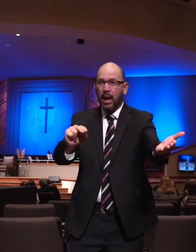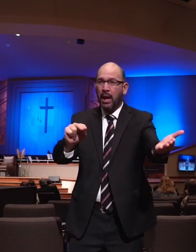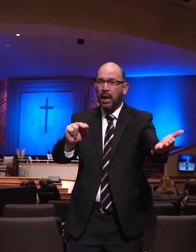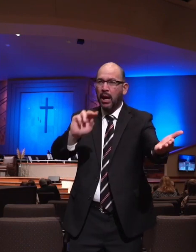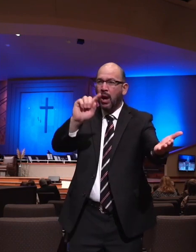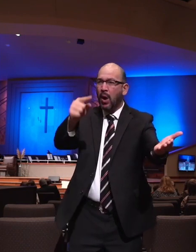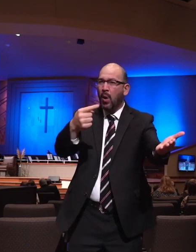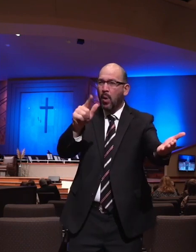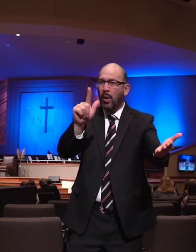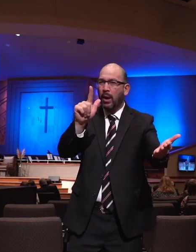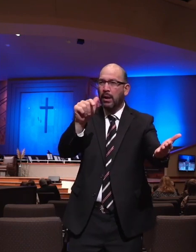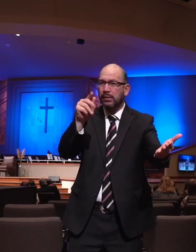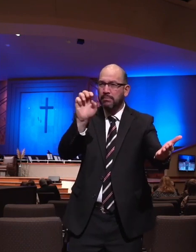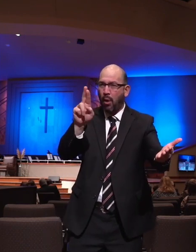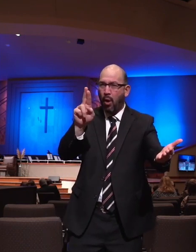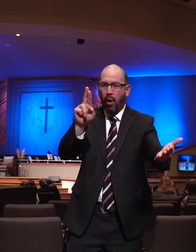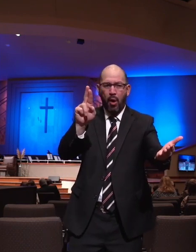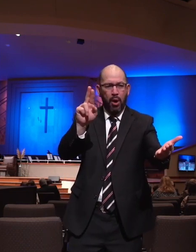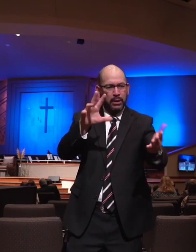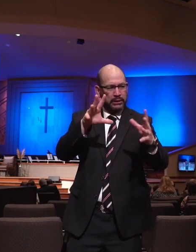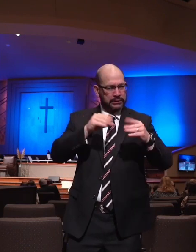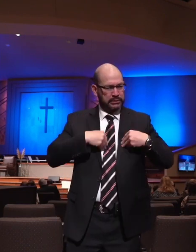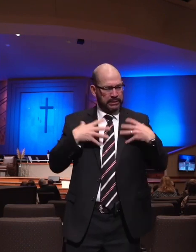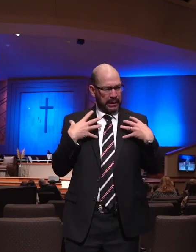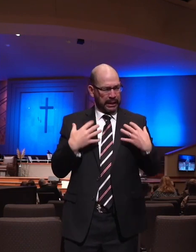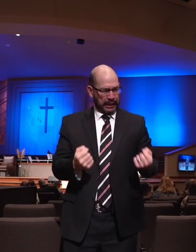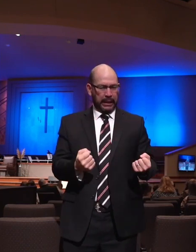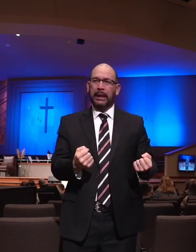leper that was healed